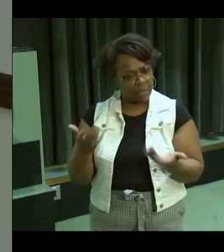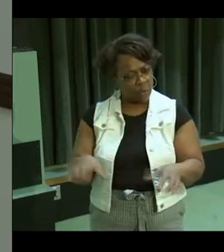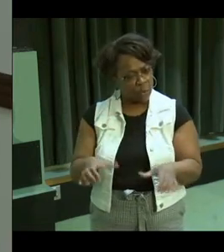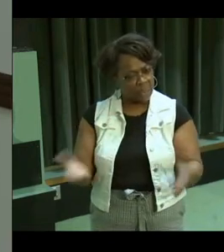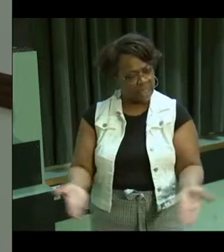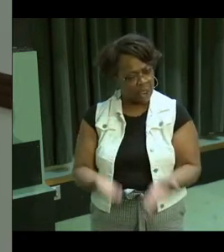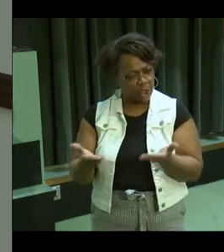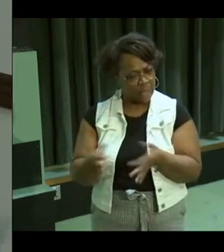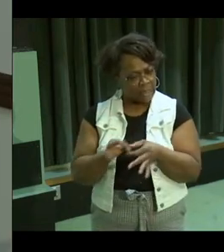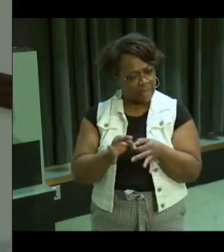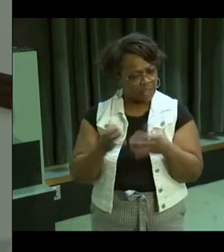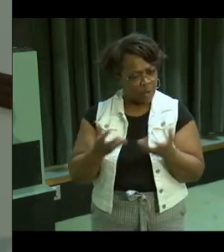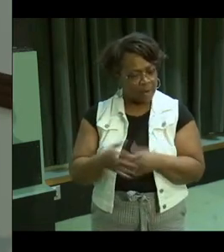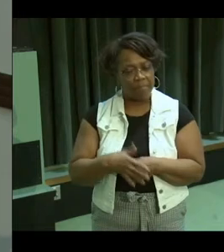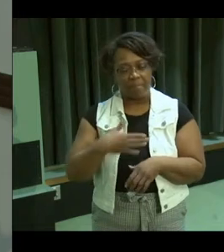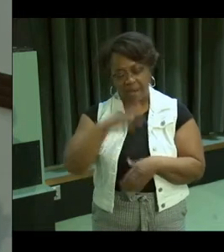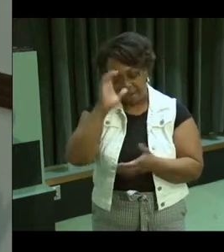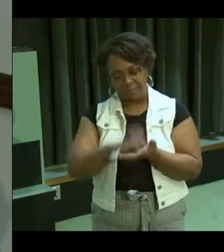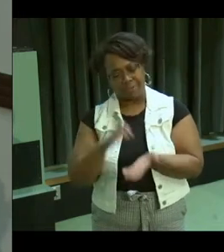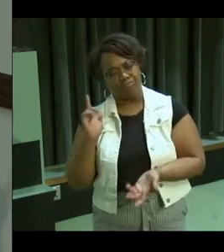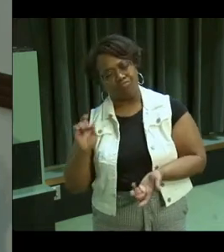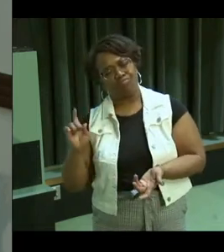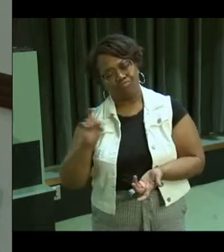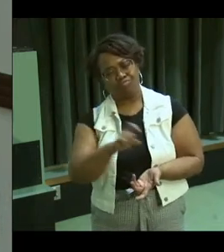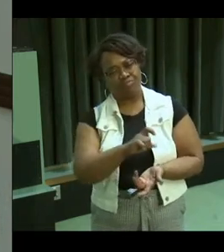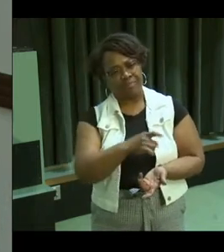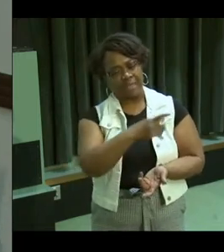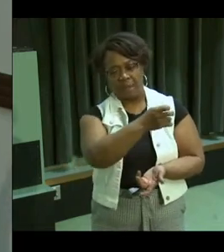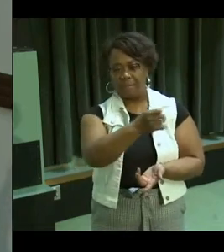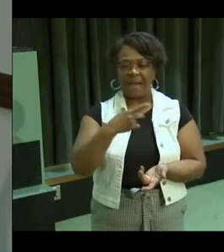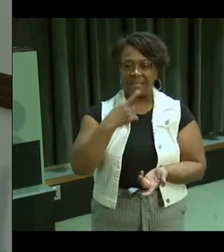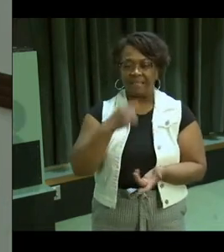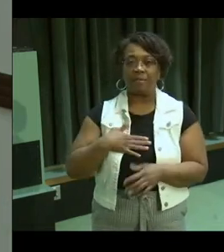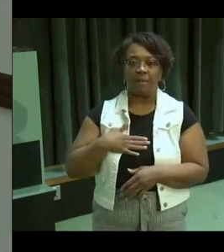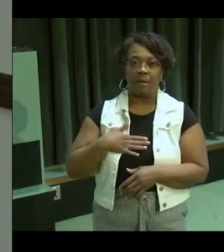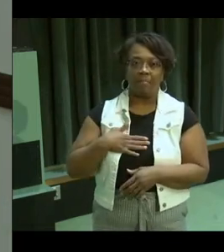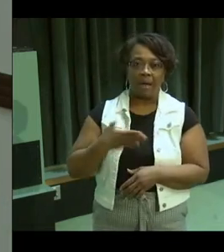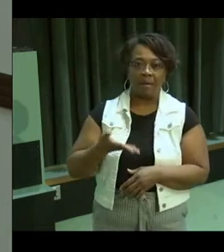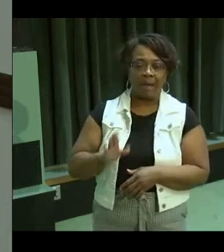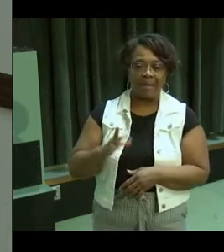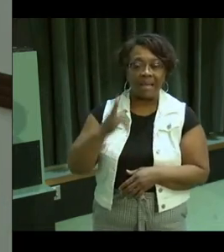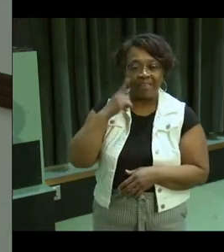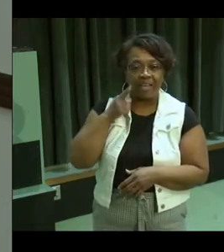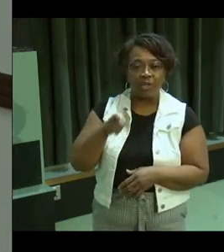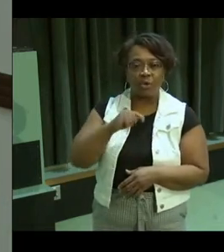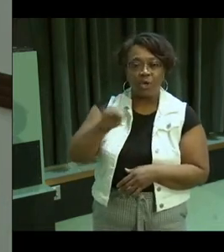they're doing here, you know, what's the connection? So he